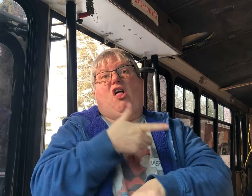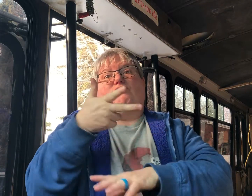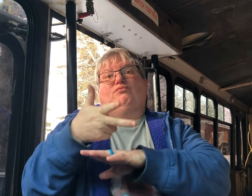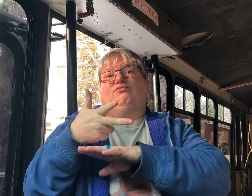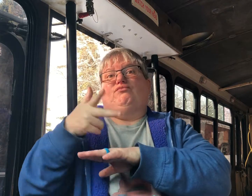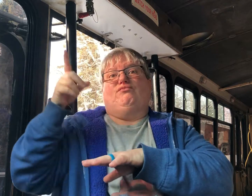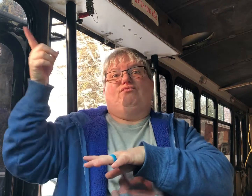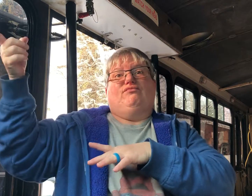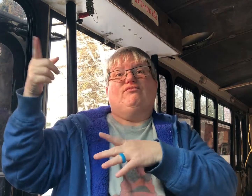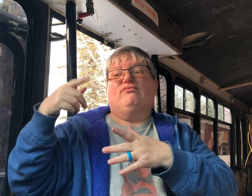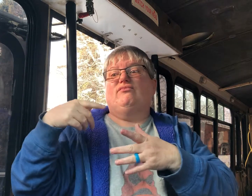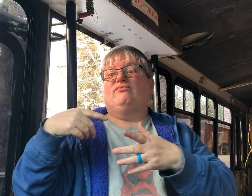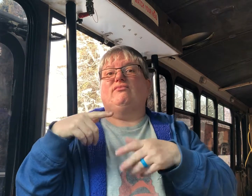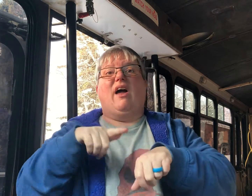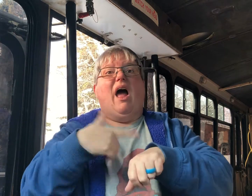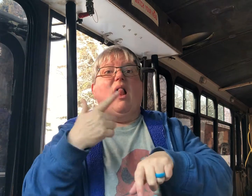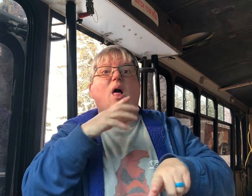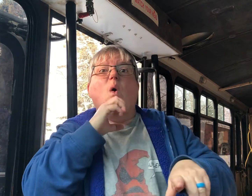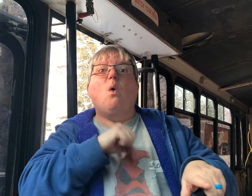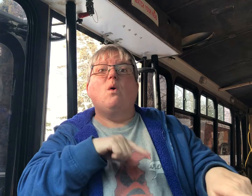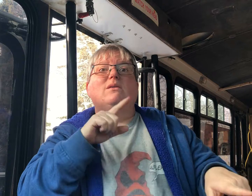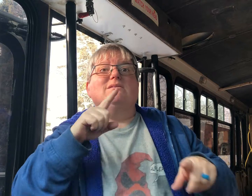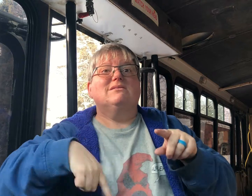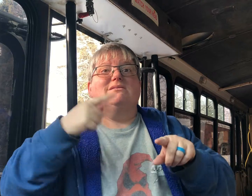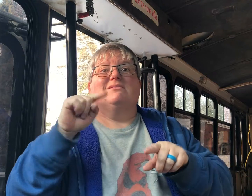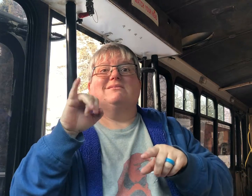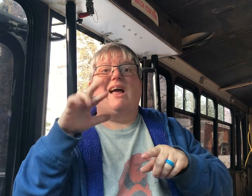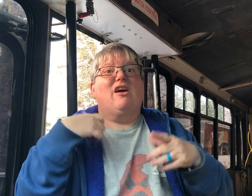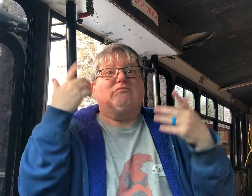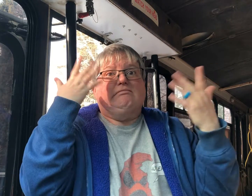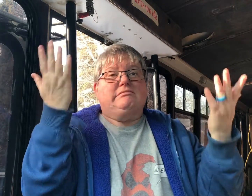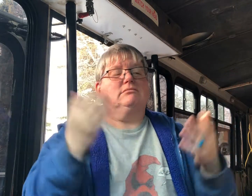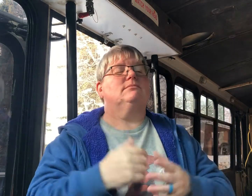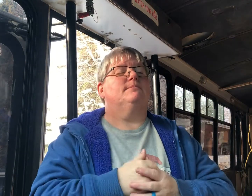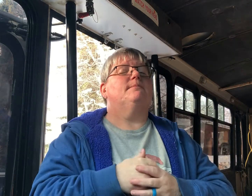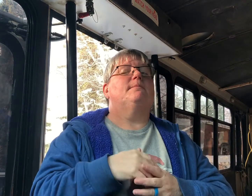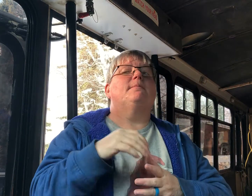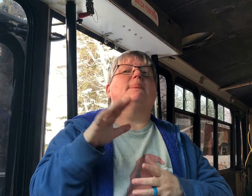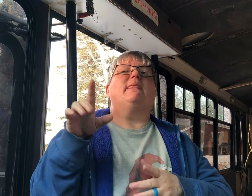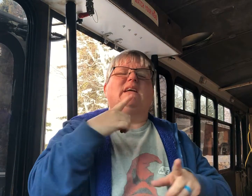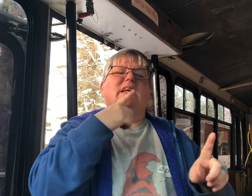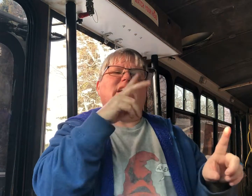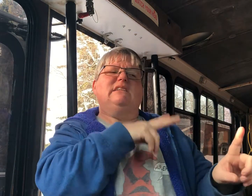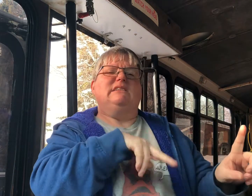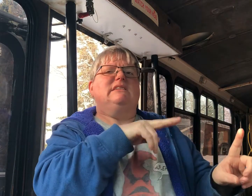don't know how long it's just been sitting, or how old these tires are. I have no idea. And he said,